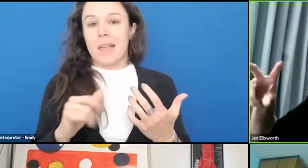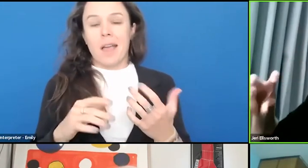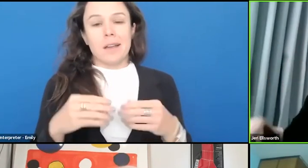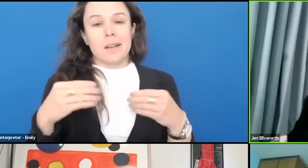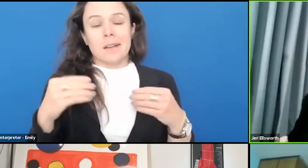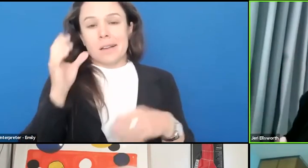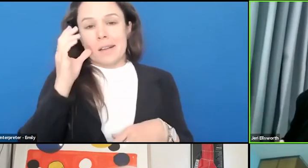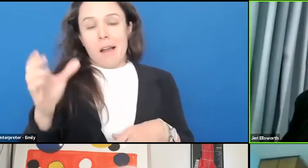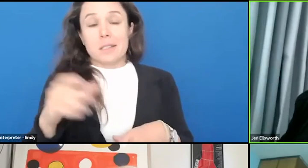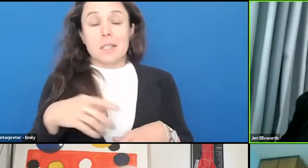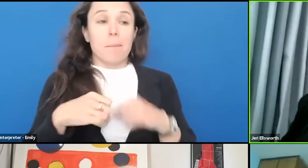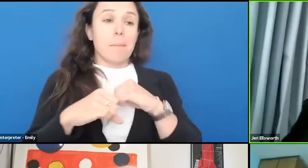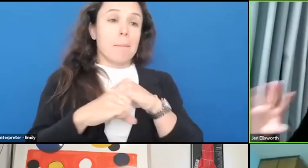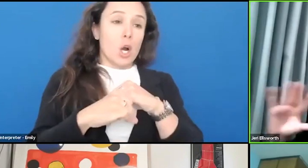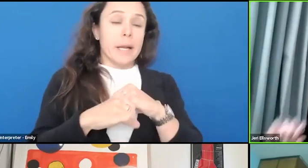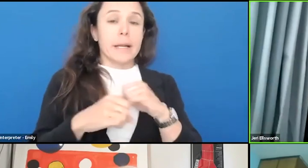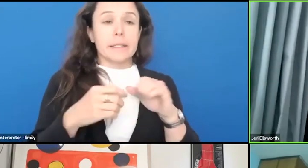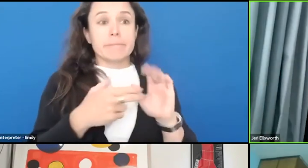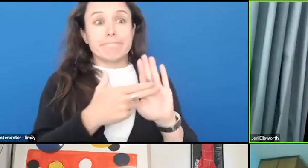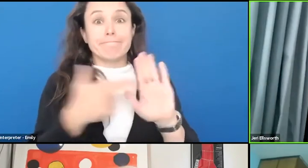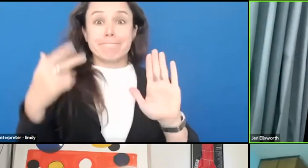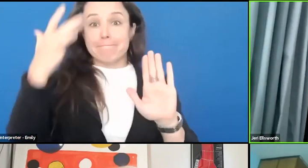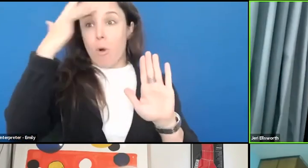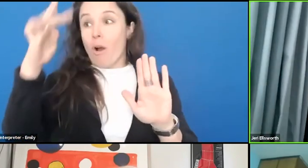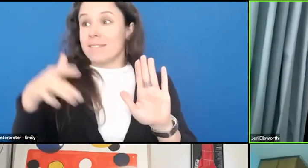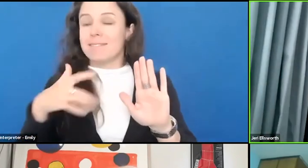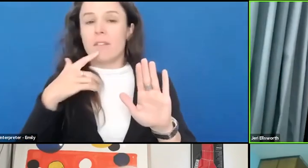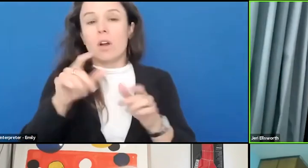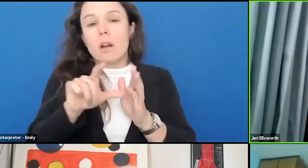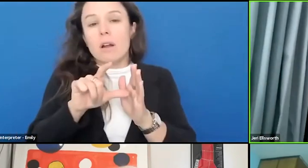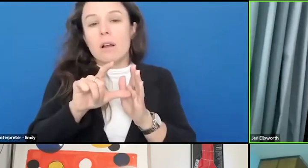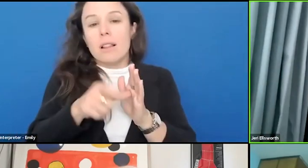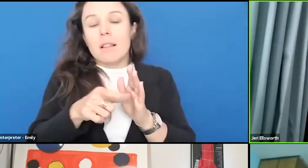going to be pretty smart for the time being and just not be smart decades down the road.